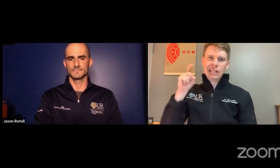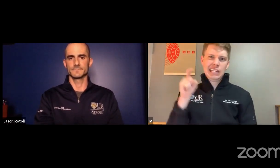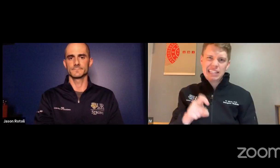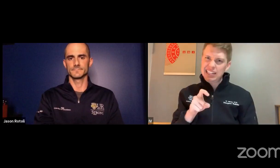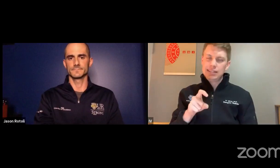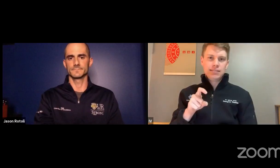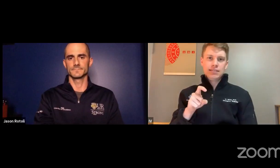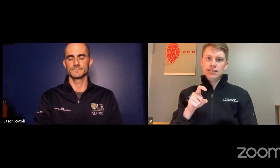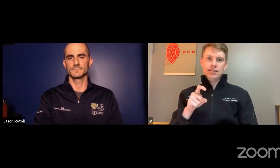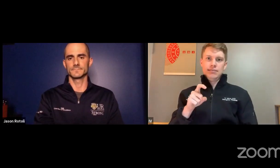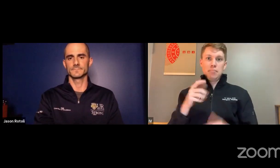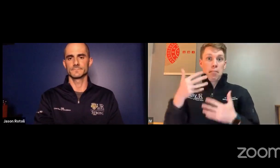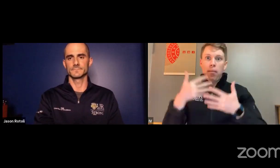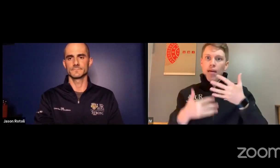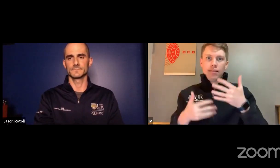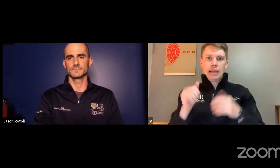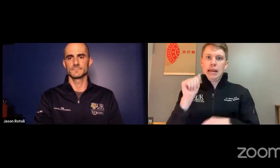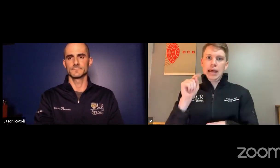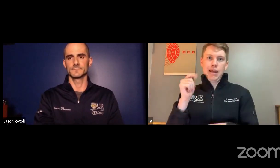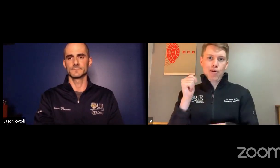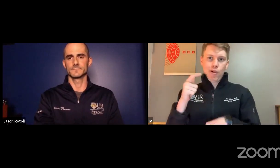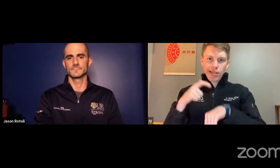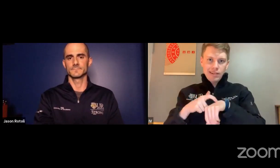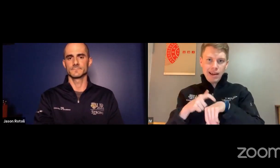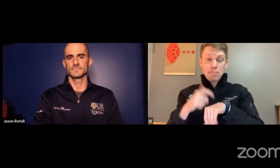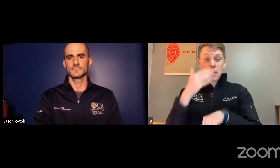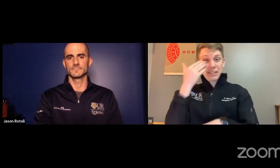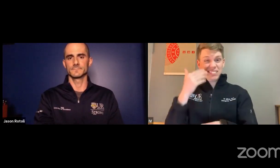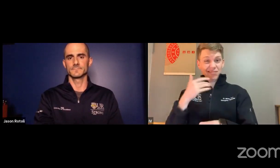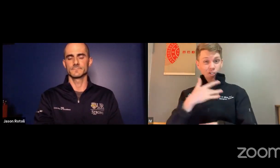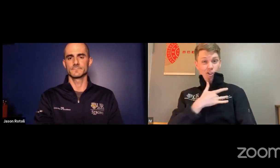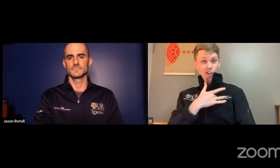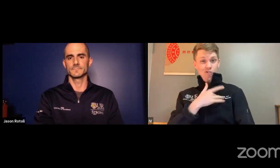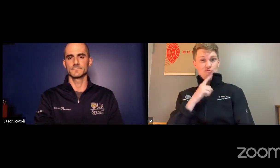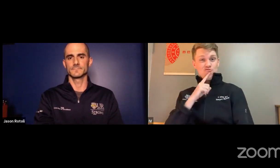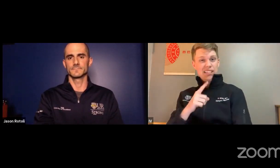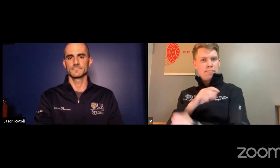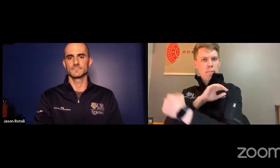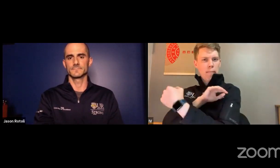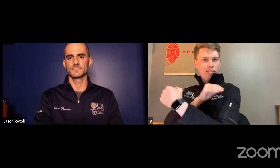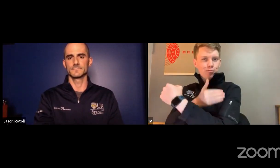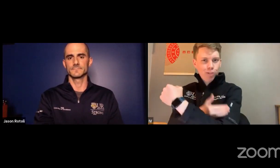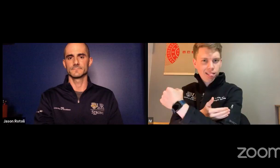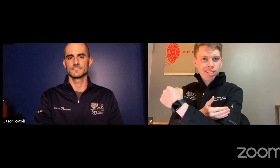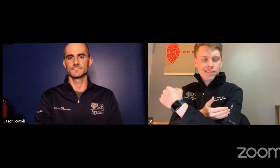away in her chest area. She's feeling kind of lousy. The pain going down her arm,